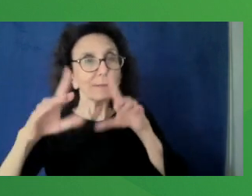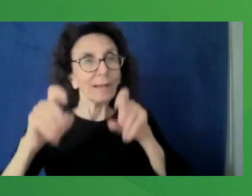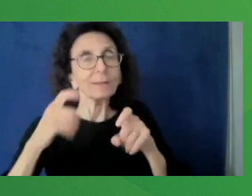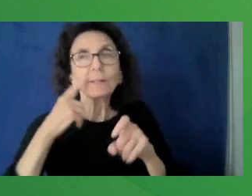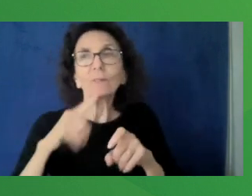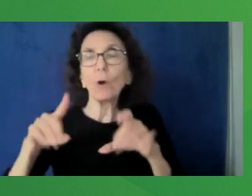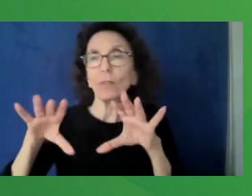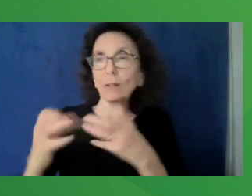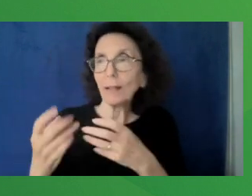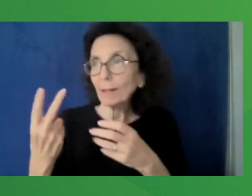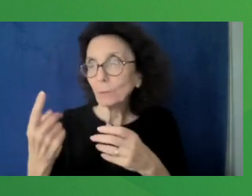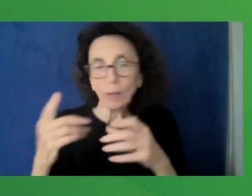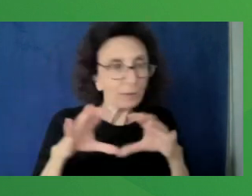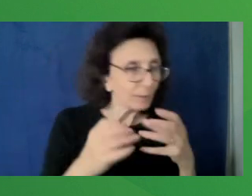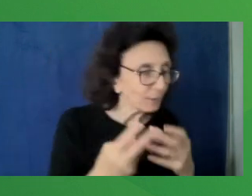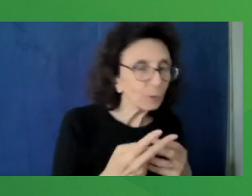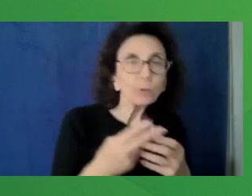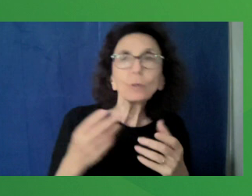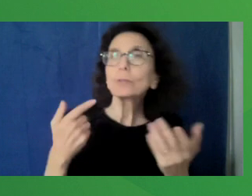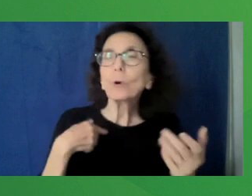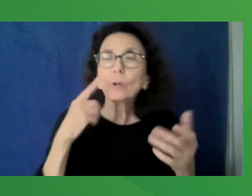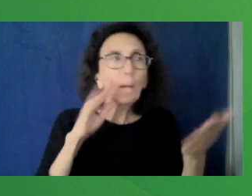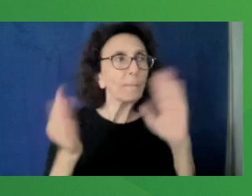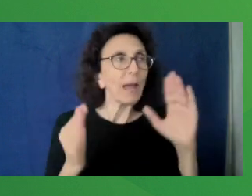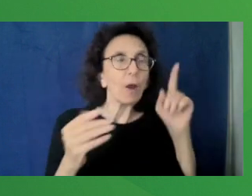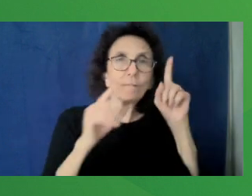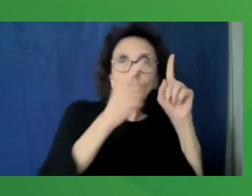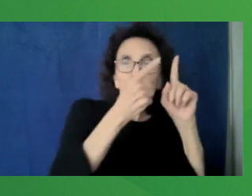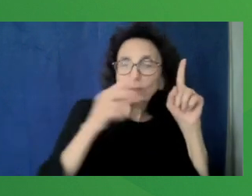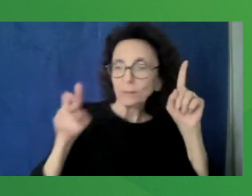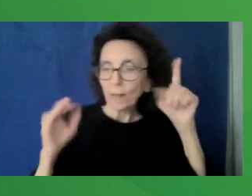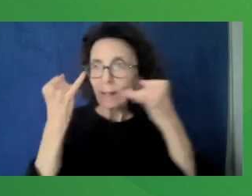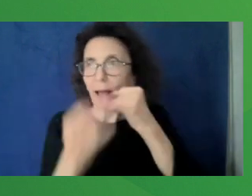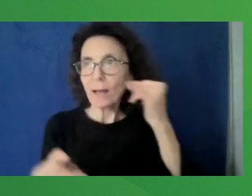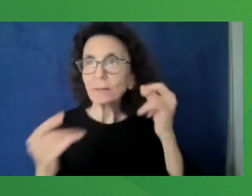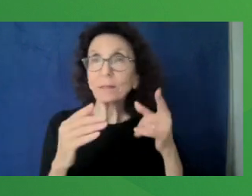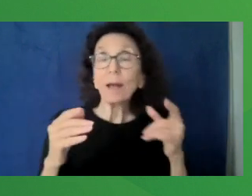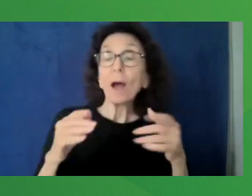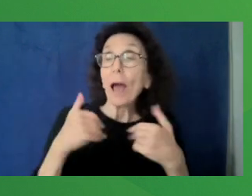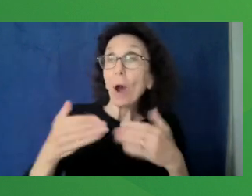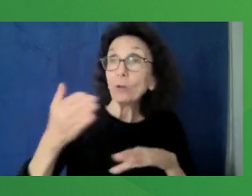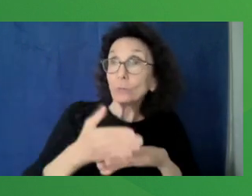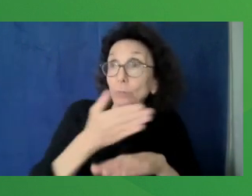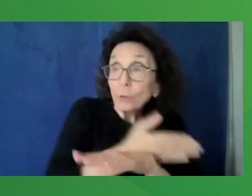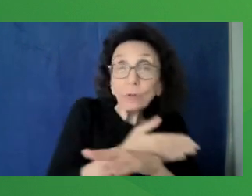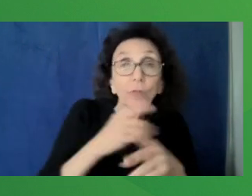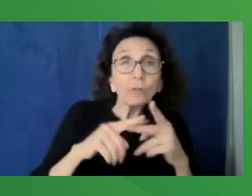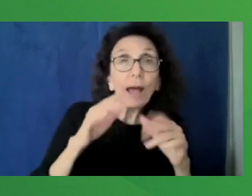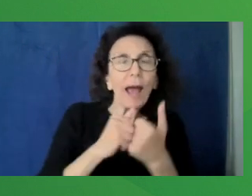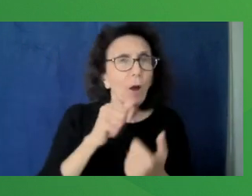compare what gains, shifts, and changes in their attitudes from the pretest, the interviews and